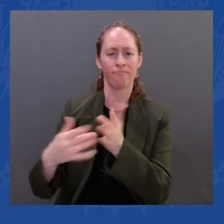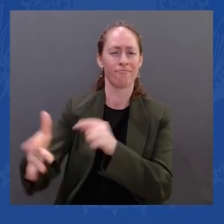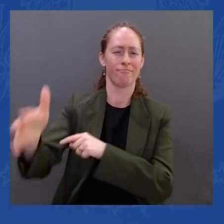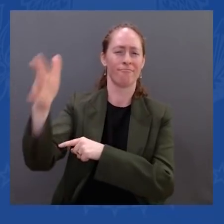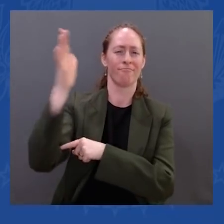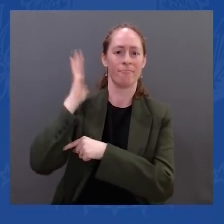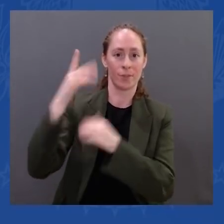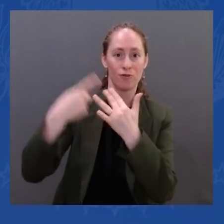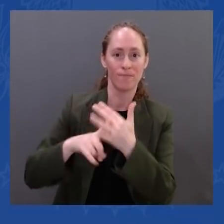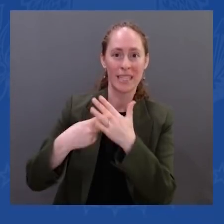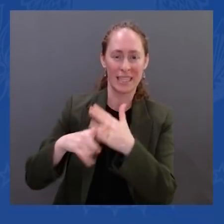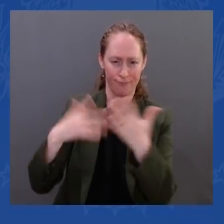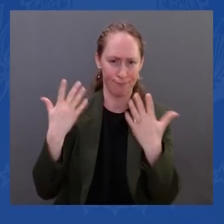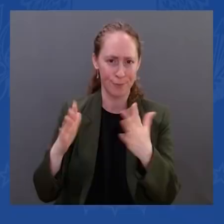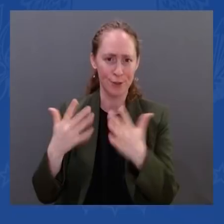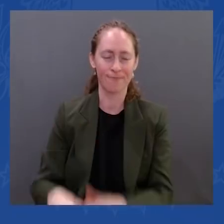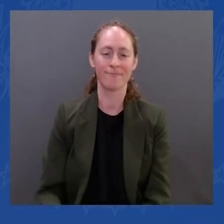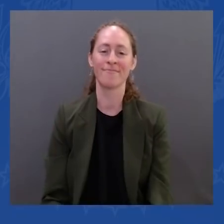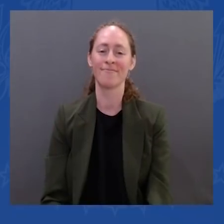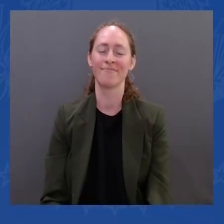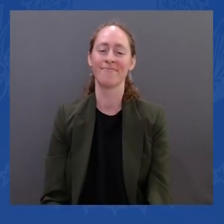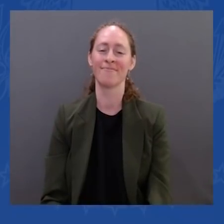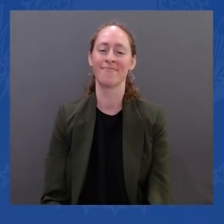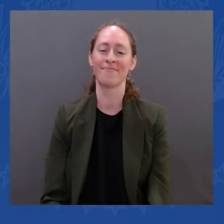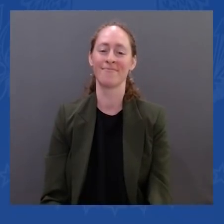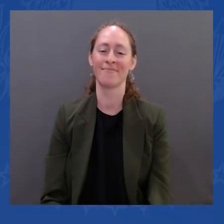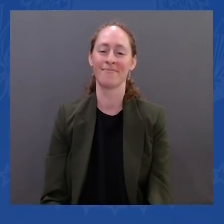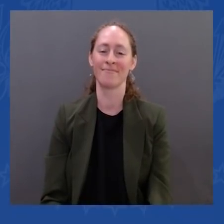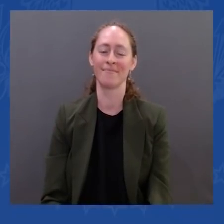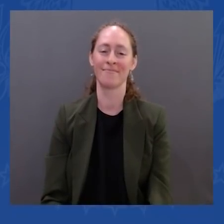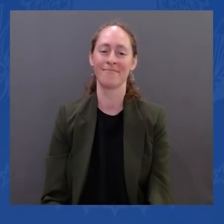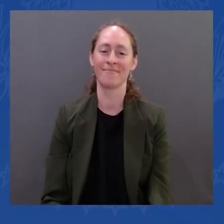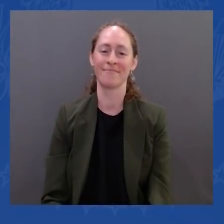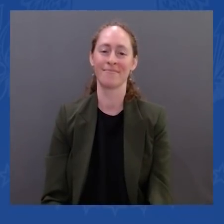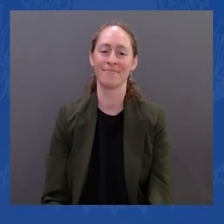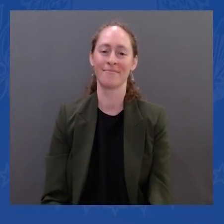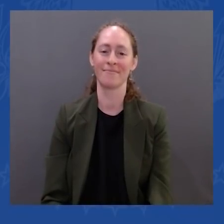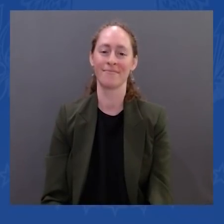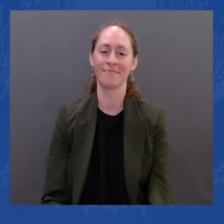And through IPEF, it's important to realize sustainable